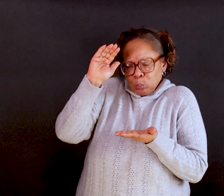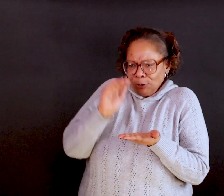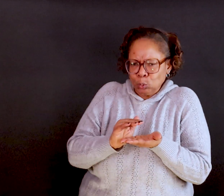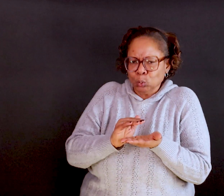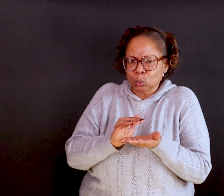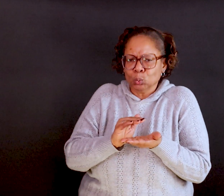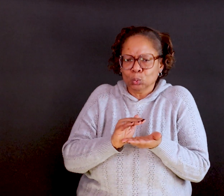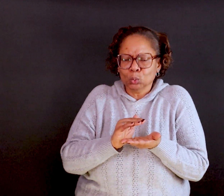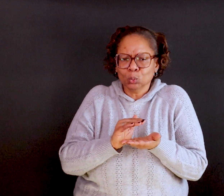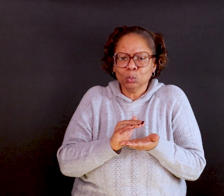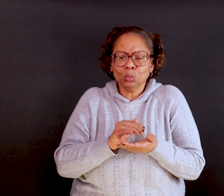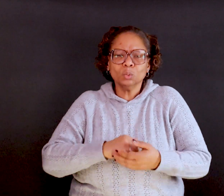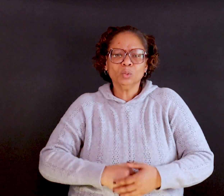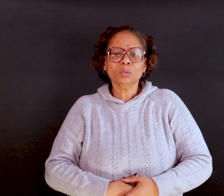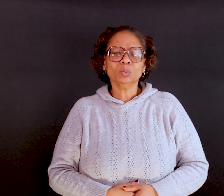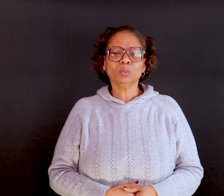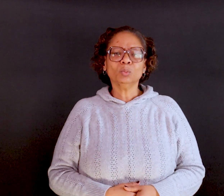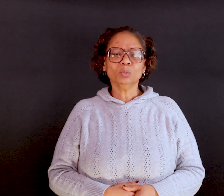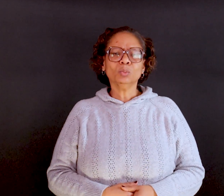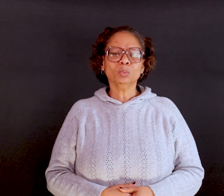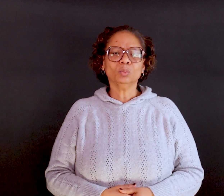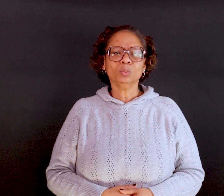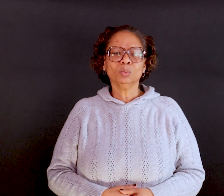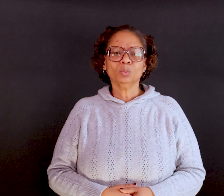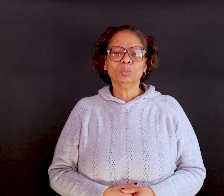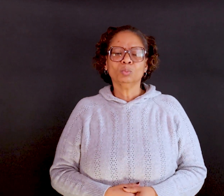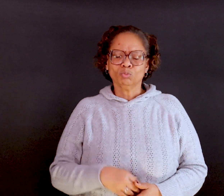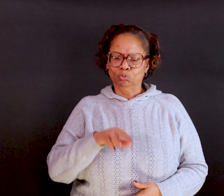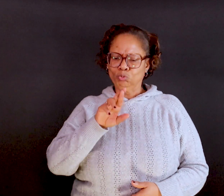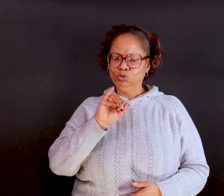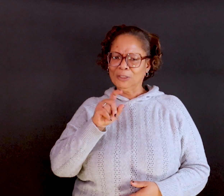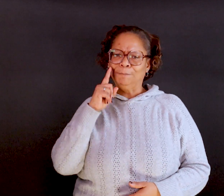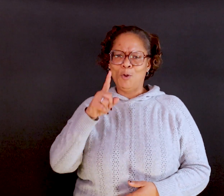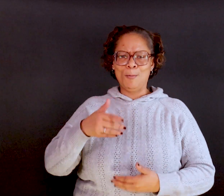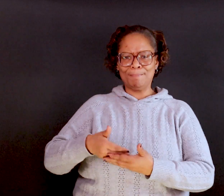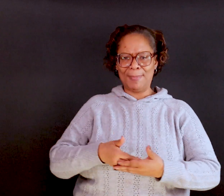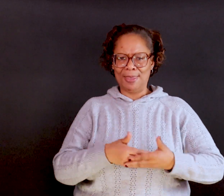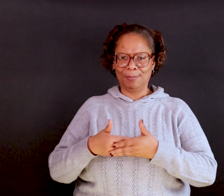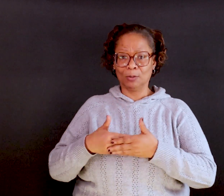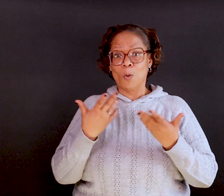Getting immunized can reduce the risk for infants and older adults